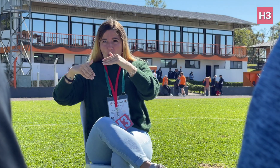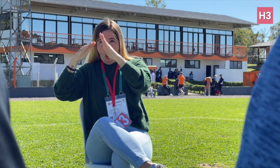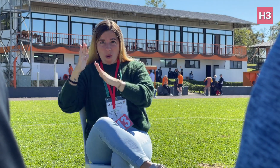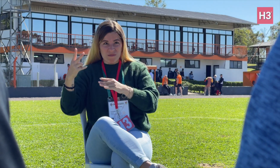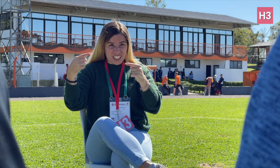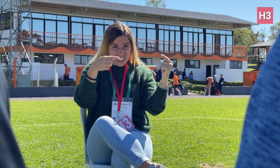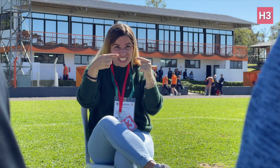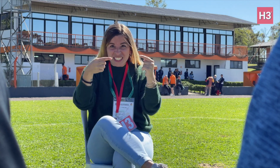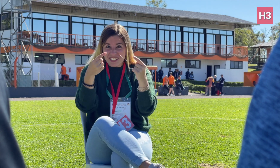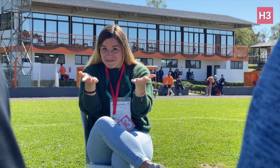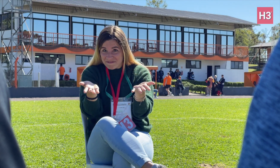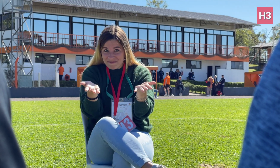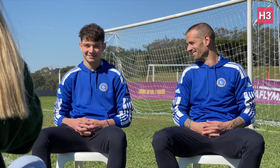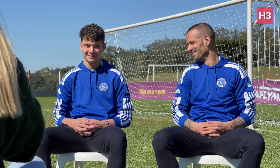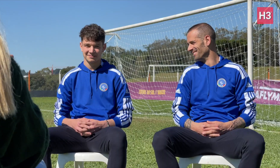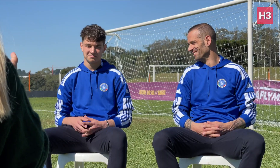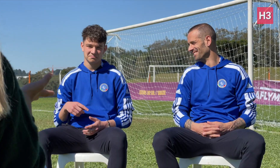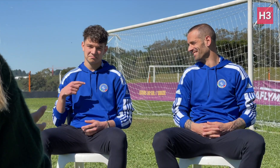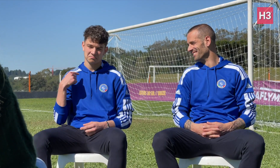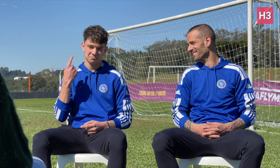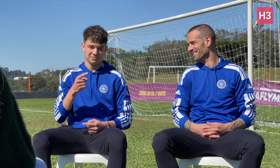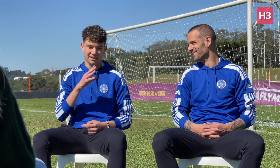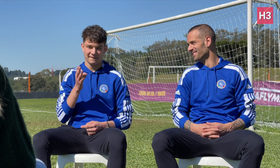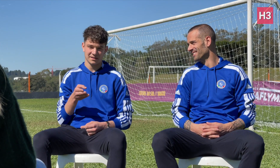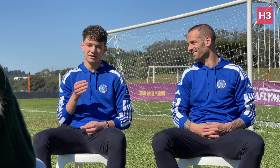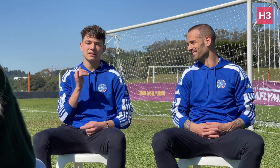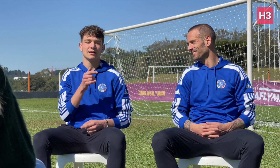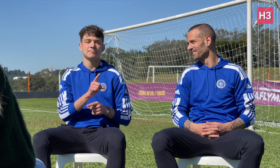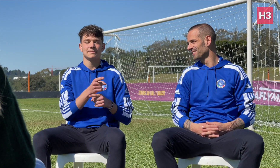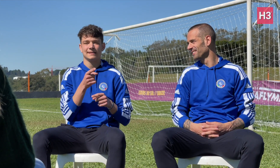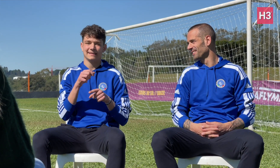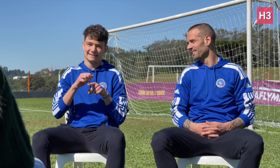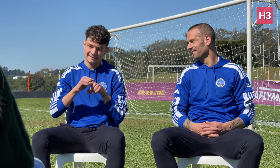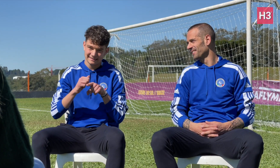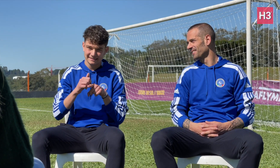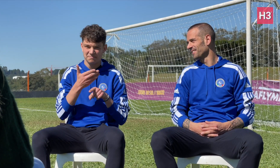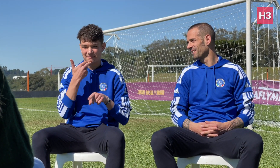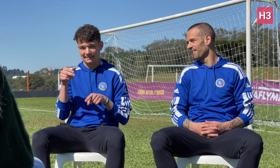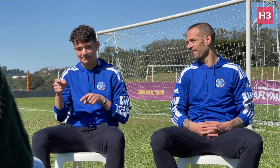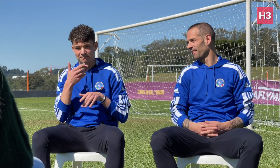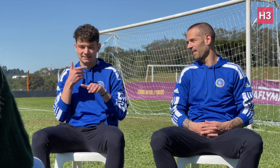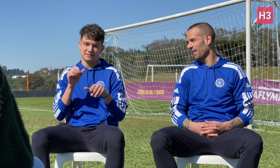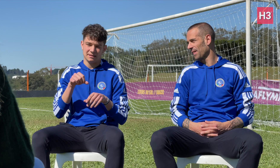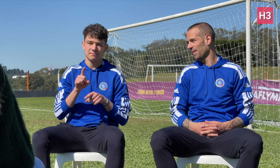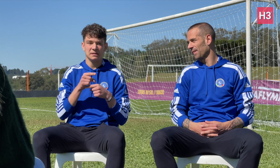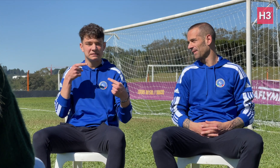Is there any rivalry in your house? No, we always played against each other and learned from each other.